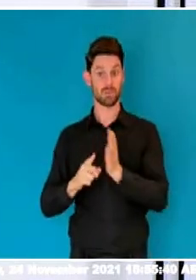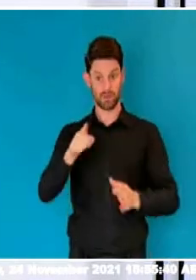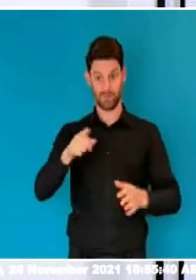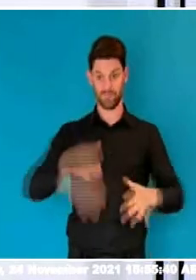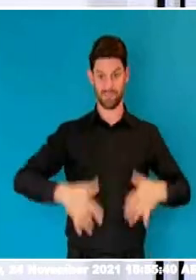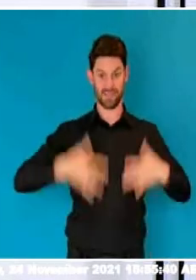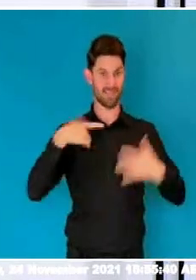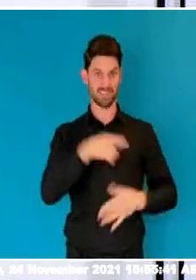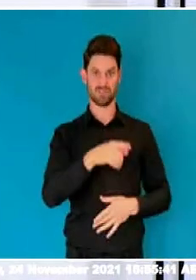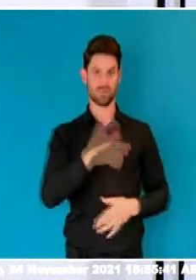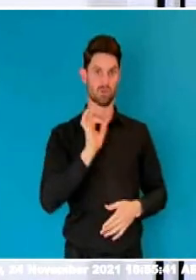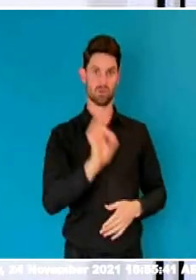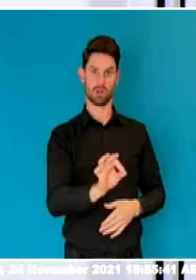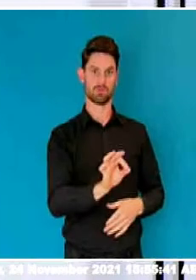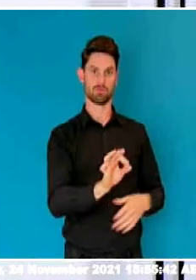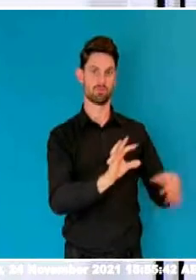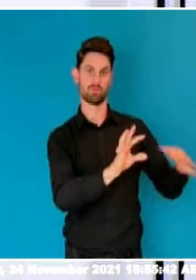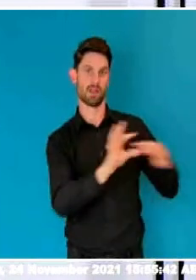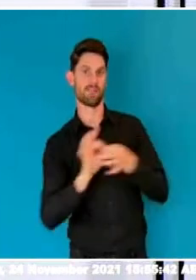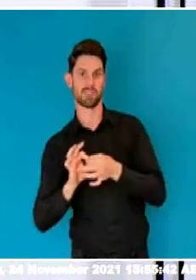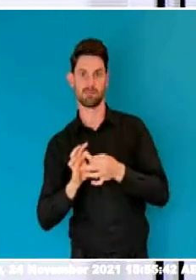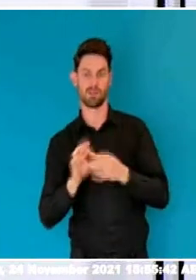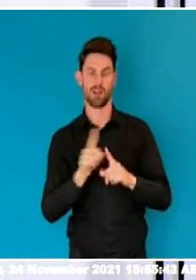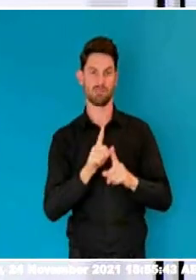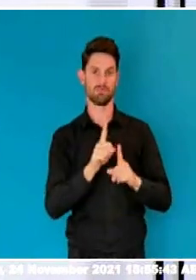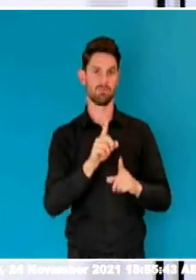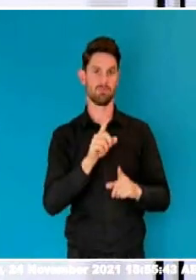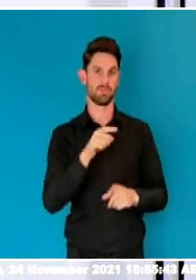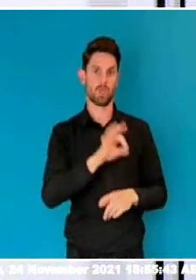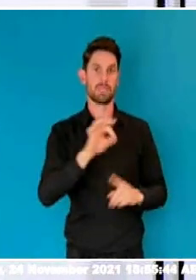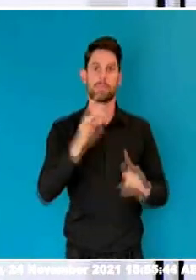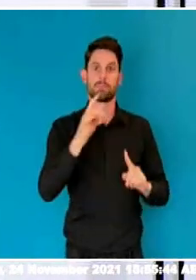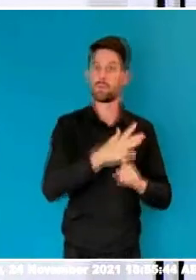Yes, that is correct. Thank you.